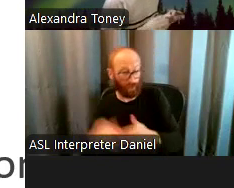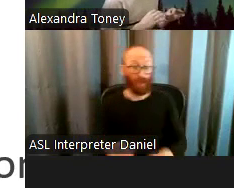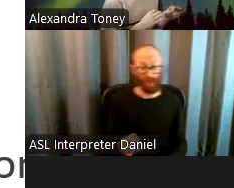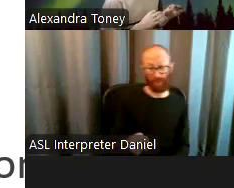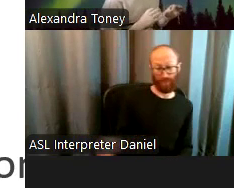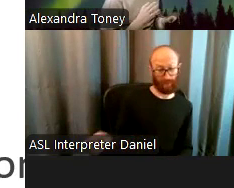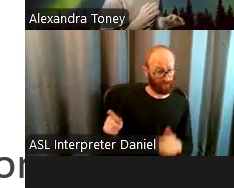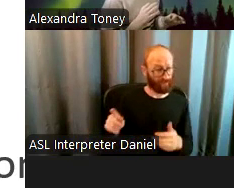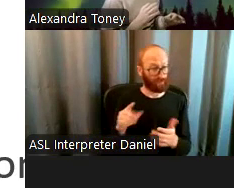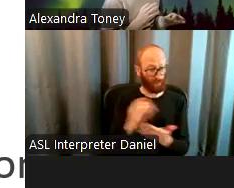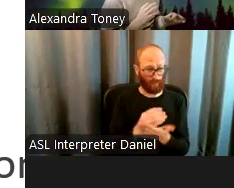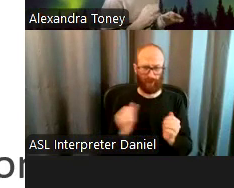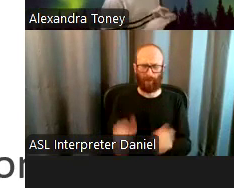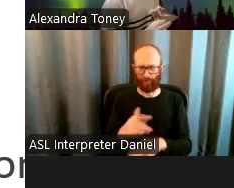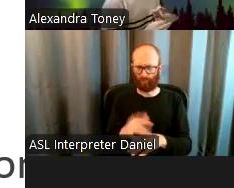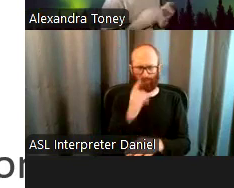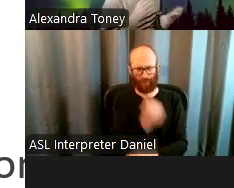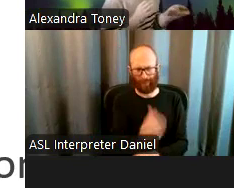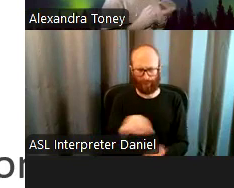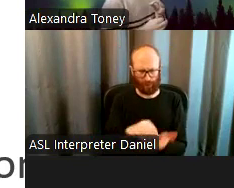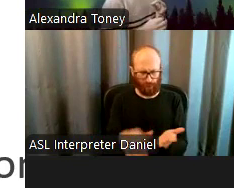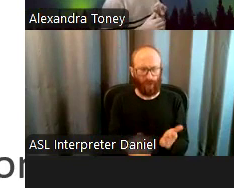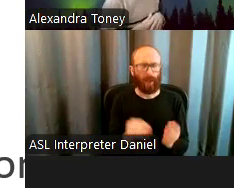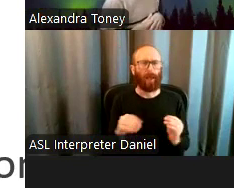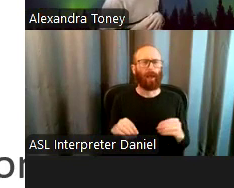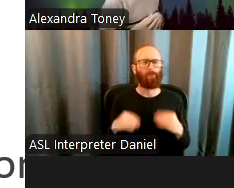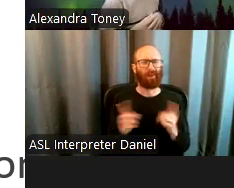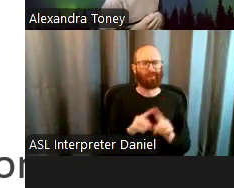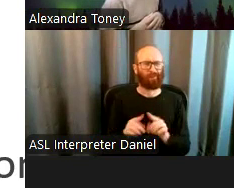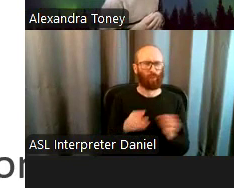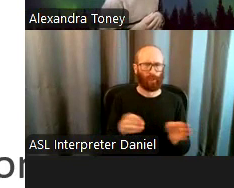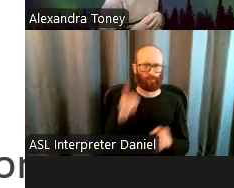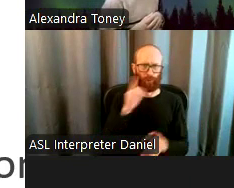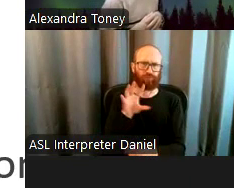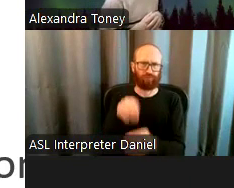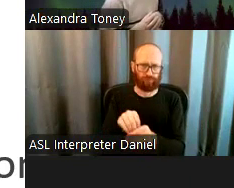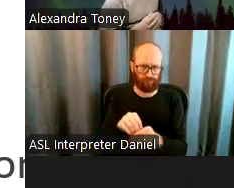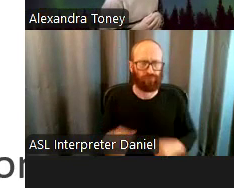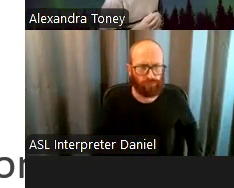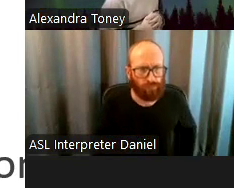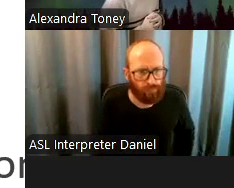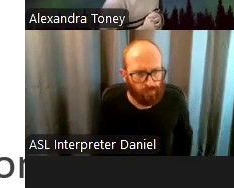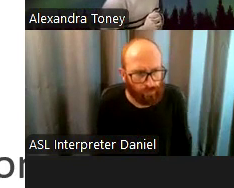provide different ways and high in ways to engage in those core content areas.